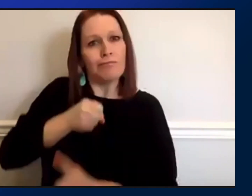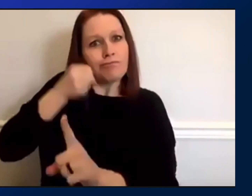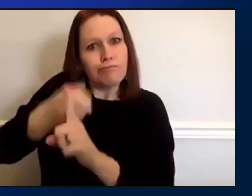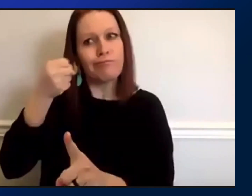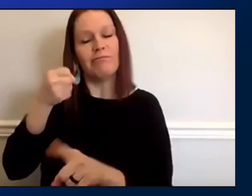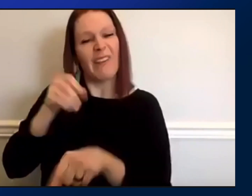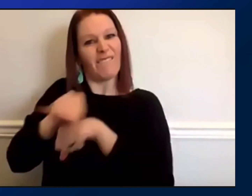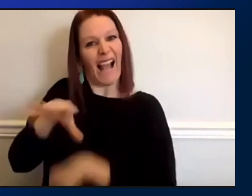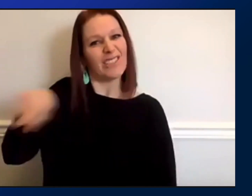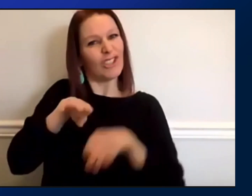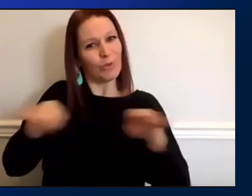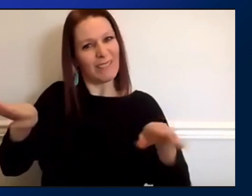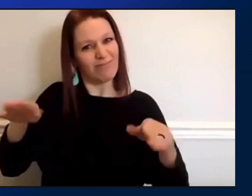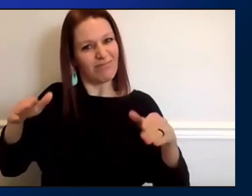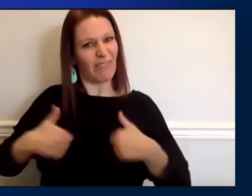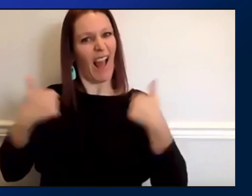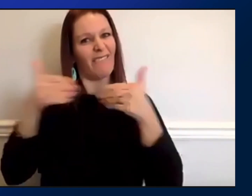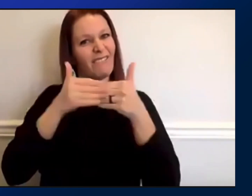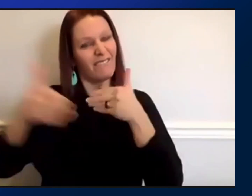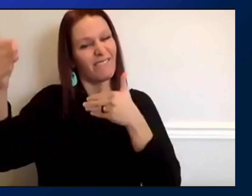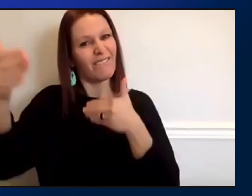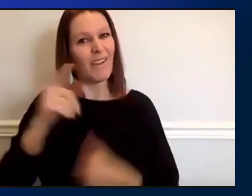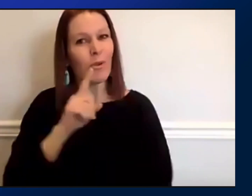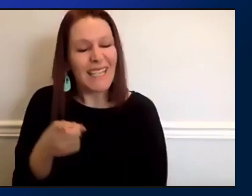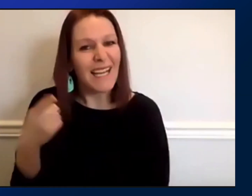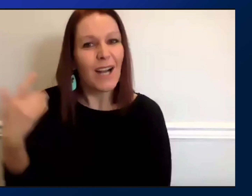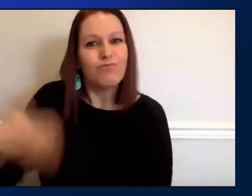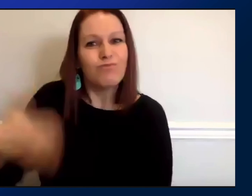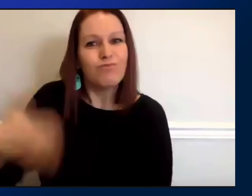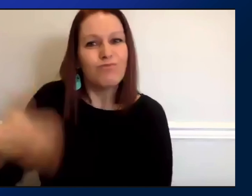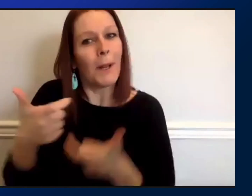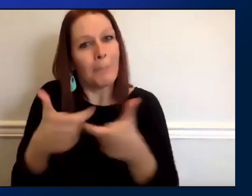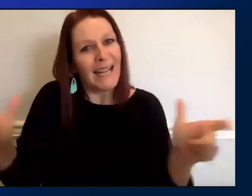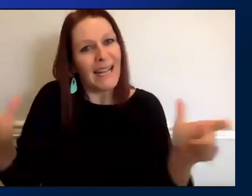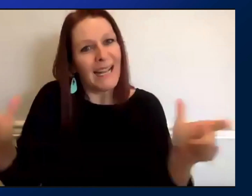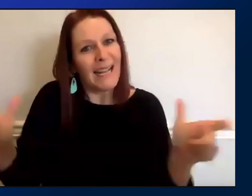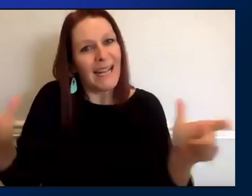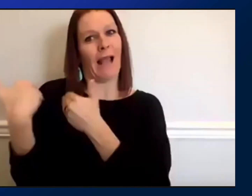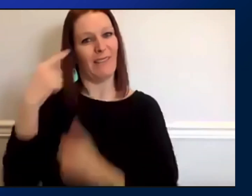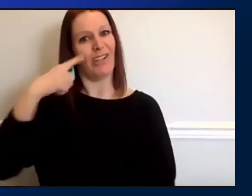it's a huge responsibility that many of us may not realize we have victor rica has given us some